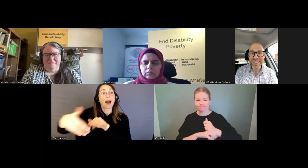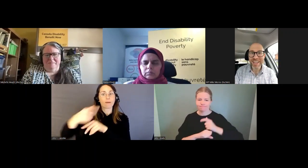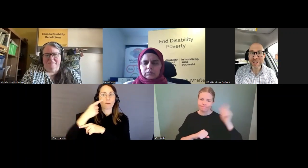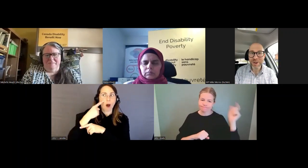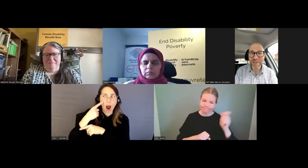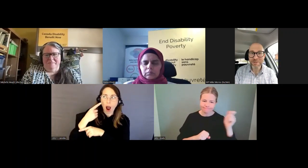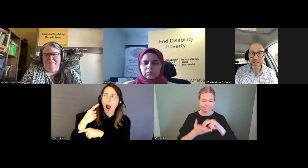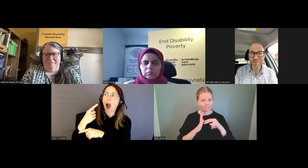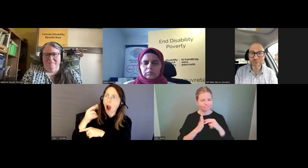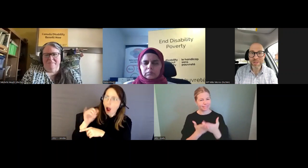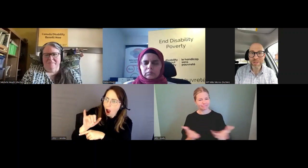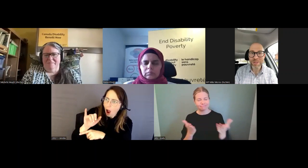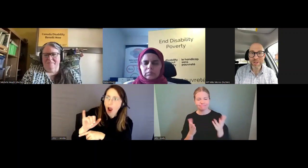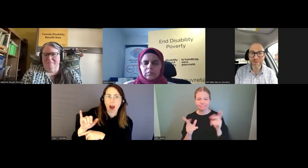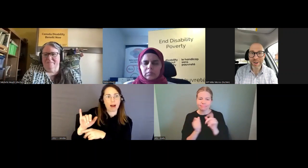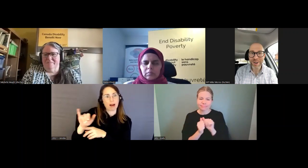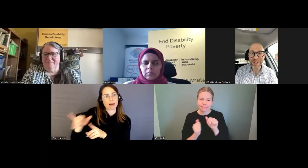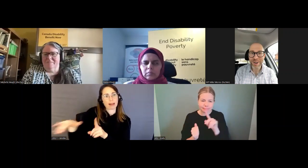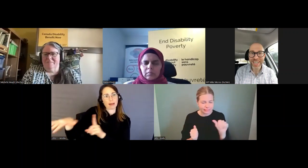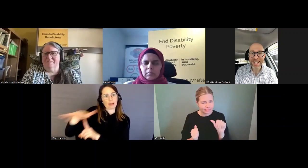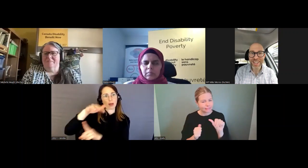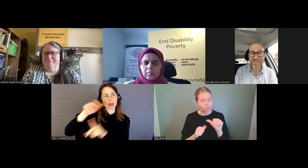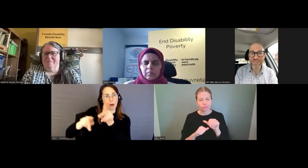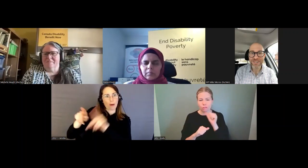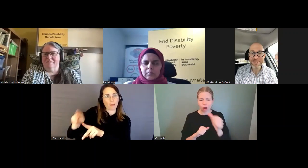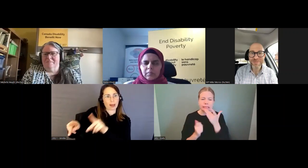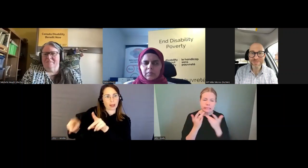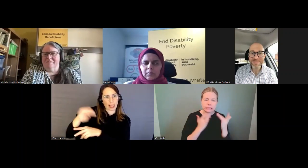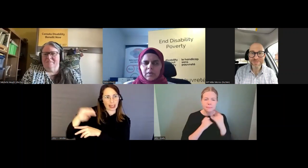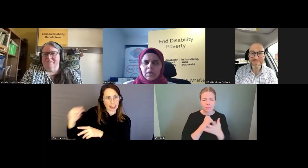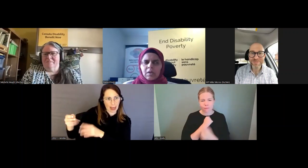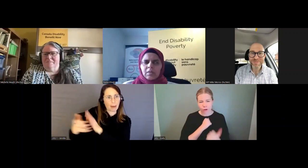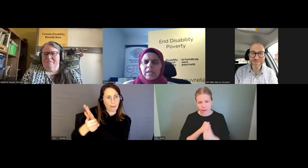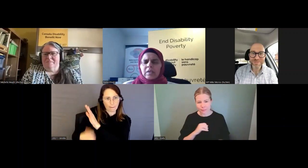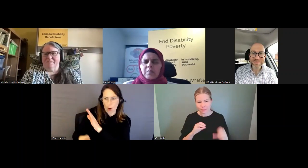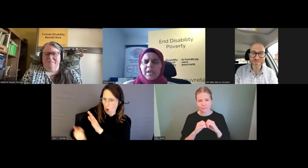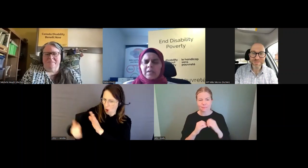THANK YOU FOR HAVING ME FOR THIS FIRESIDE CHAT. Rabia: THANK YOU, MIKE.